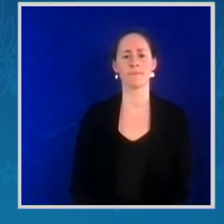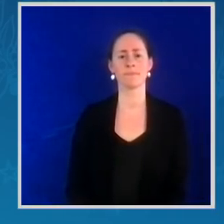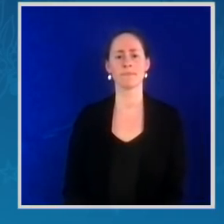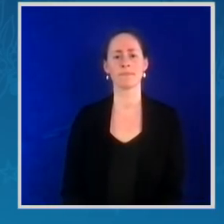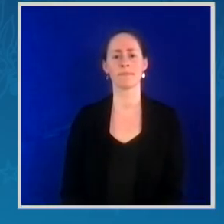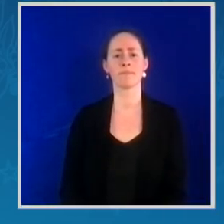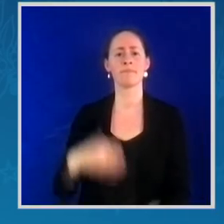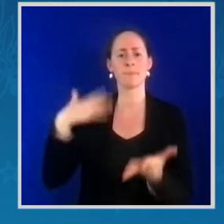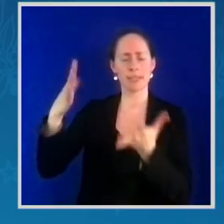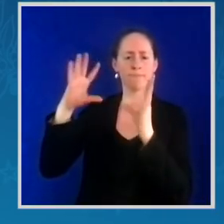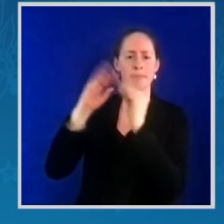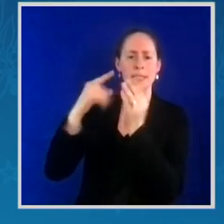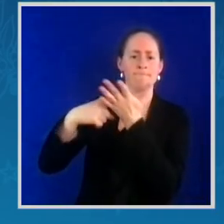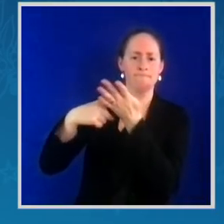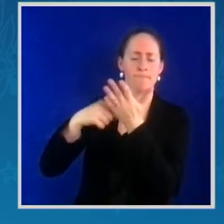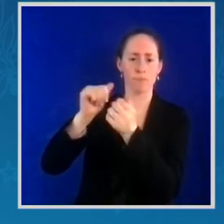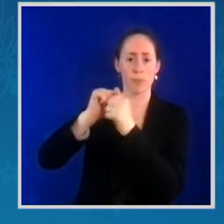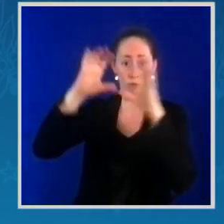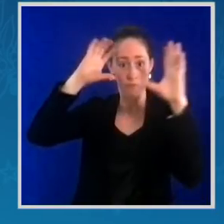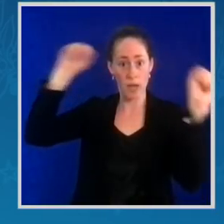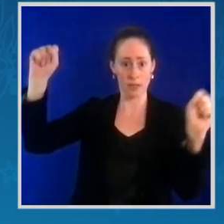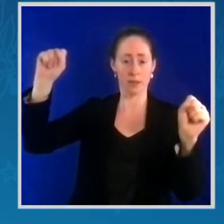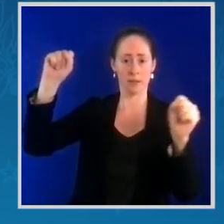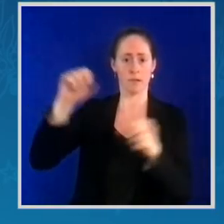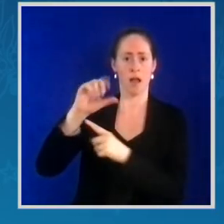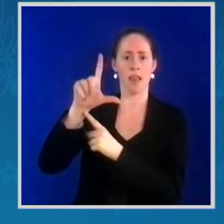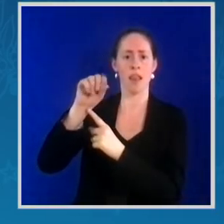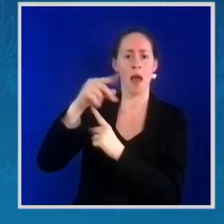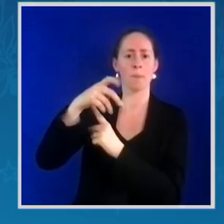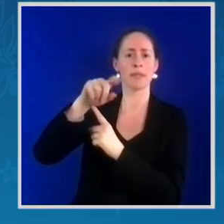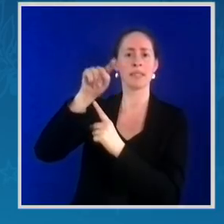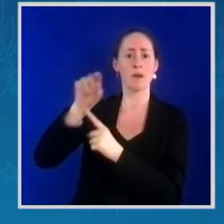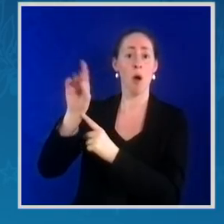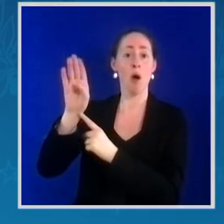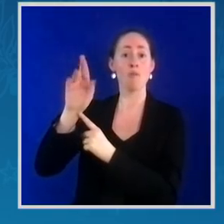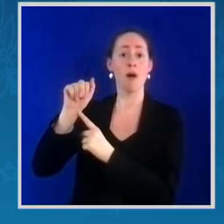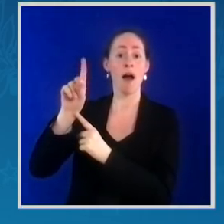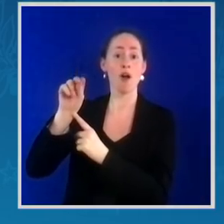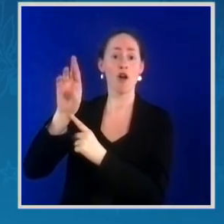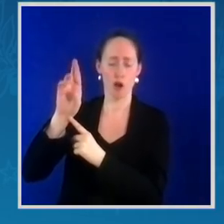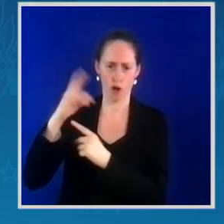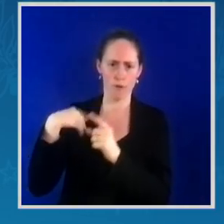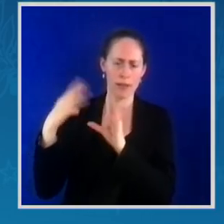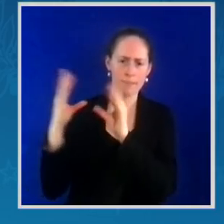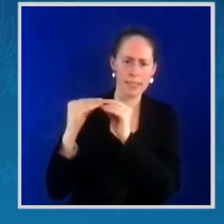we have to have the ability to address the root causes of why people leave